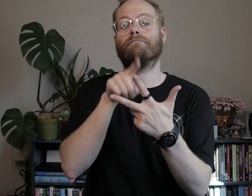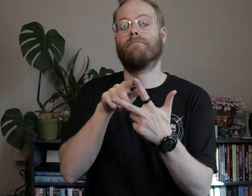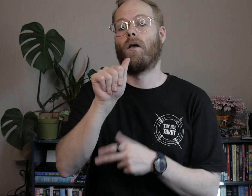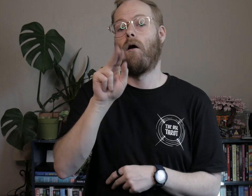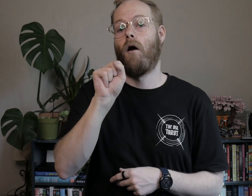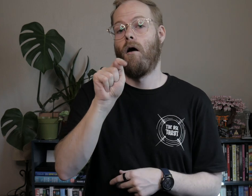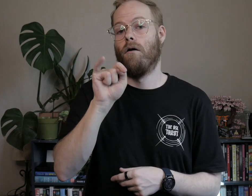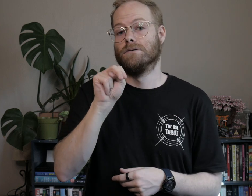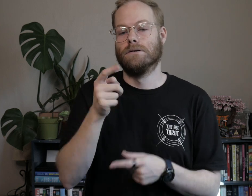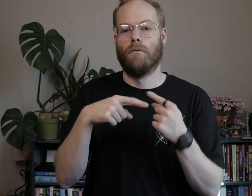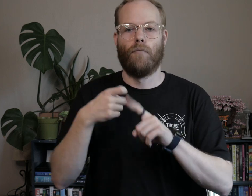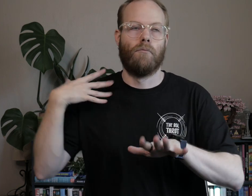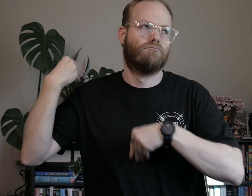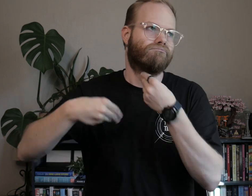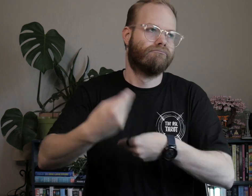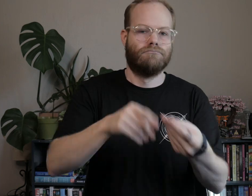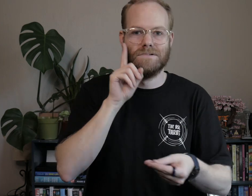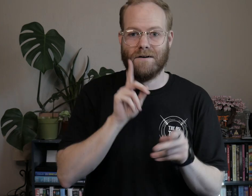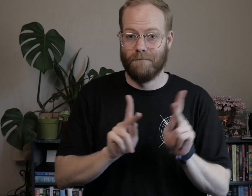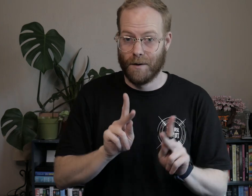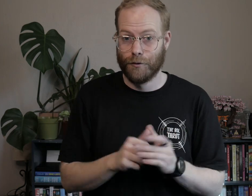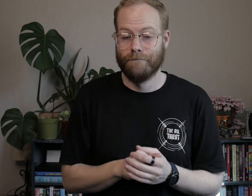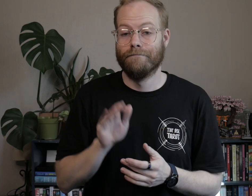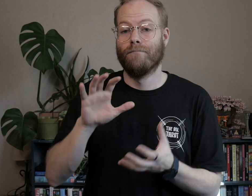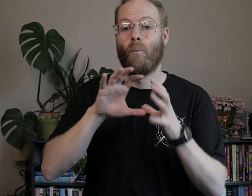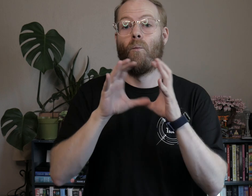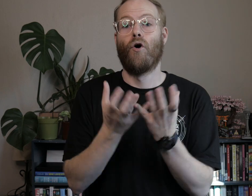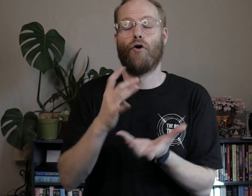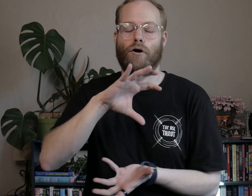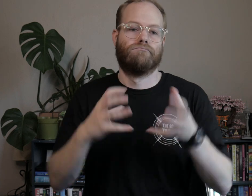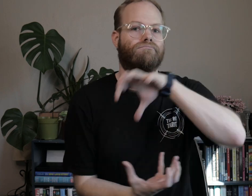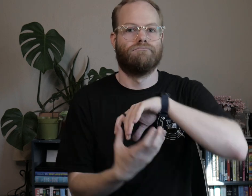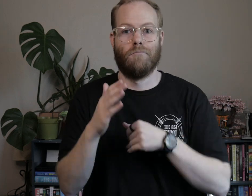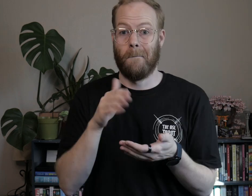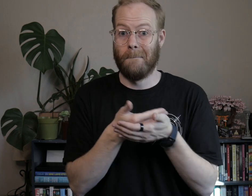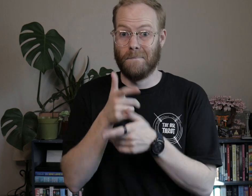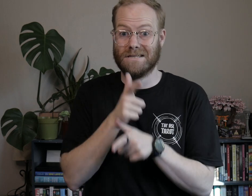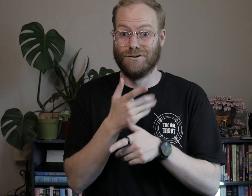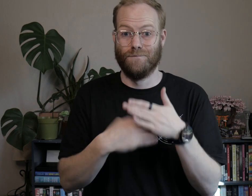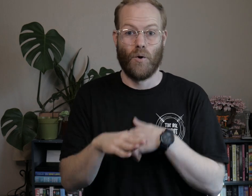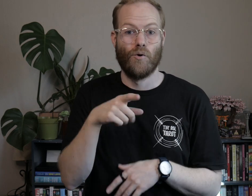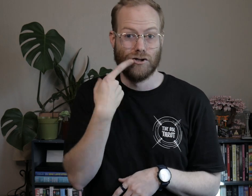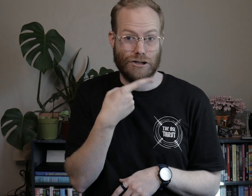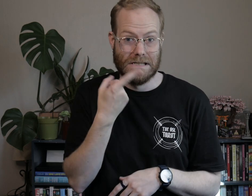Austin comes from generations of deaf people, and his world is shaken when his baby sister is born hearing.